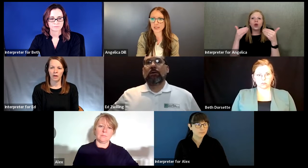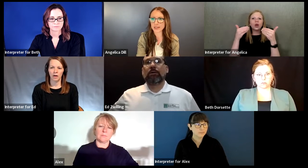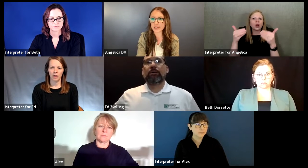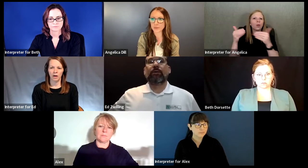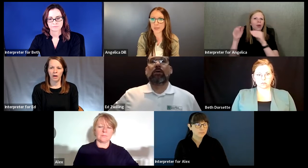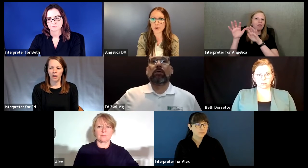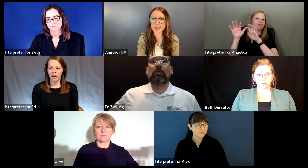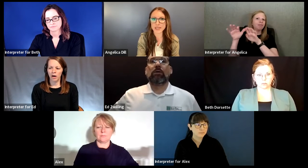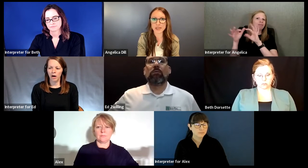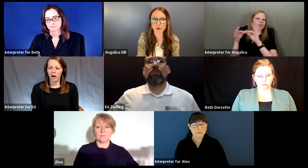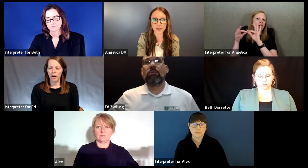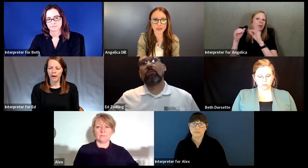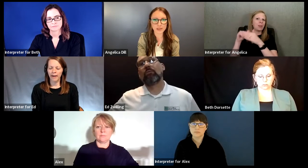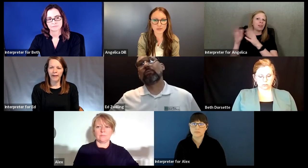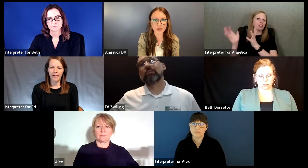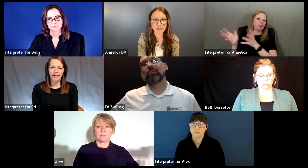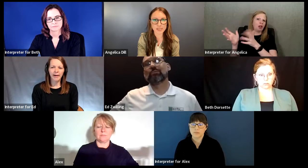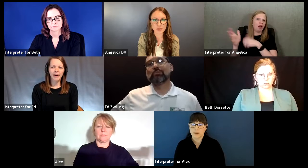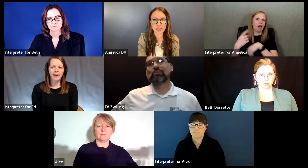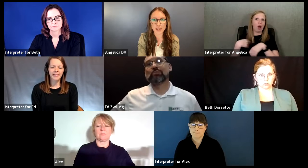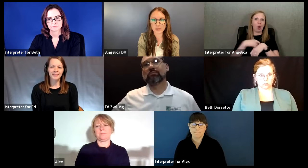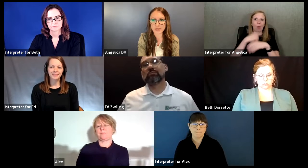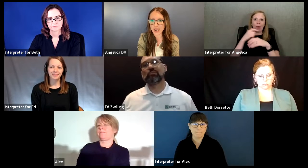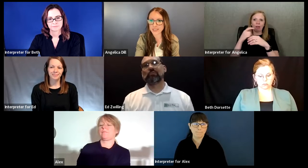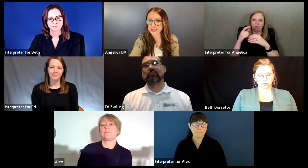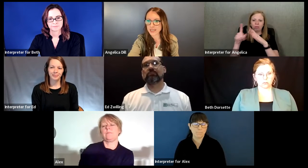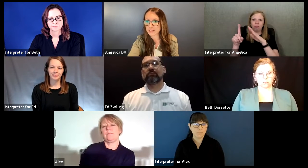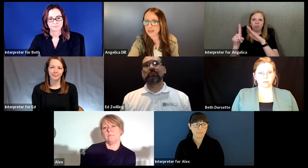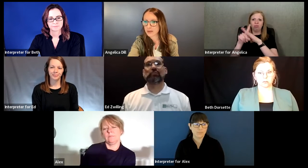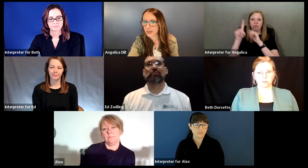We can pause at any moment if someone is not able to access anything.